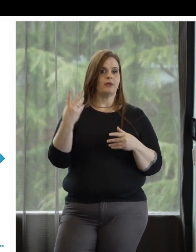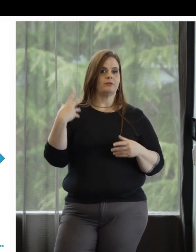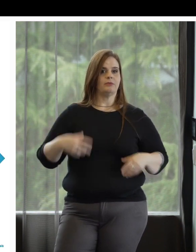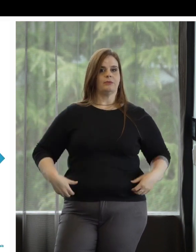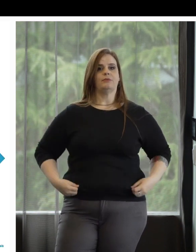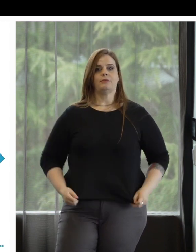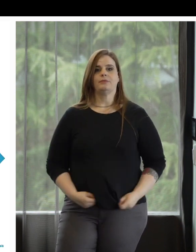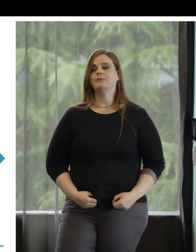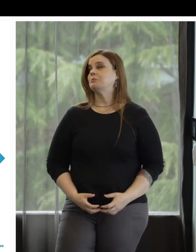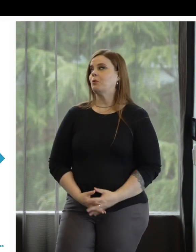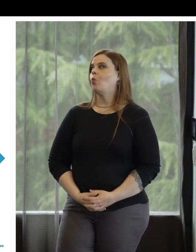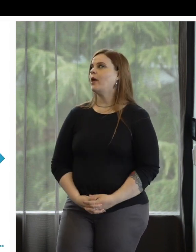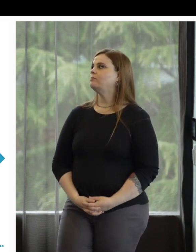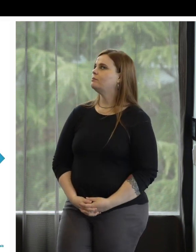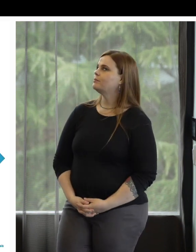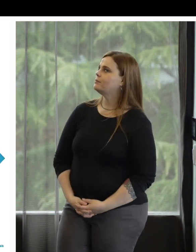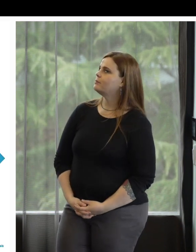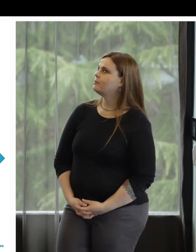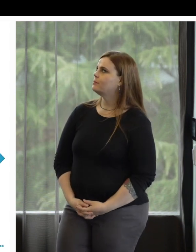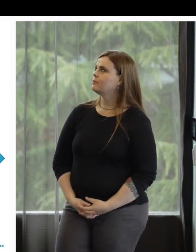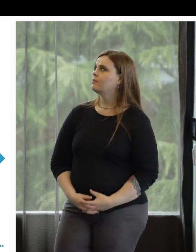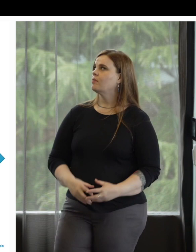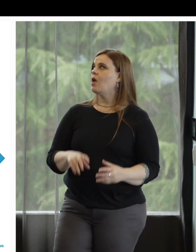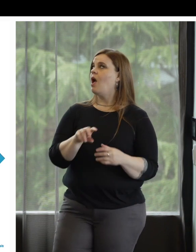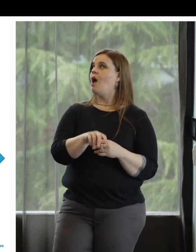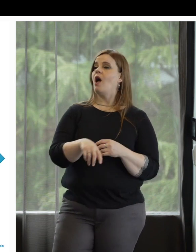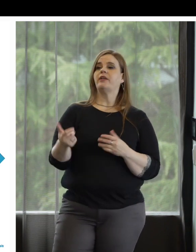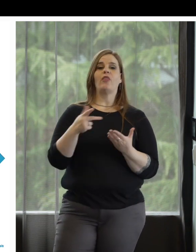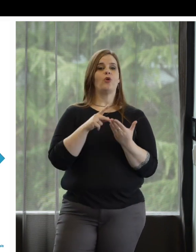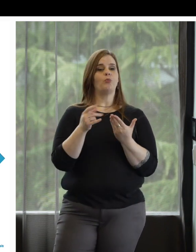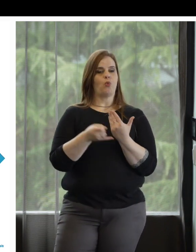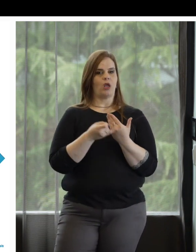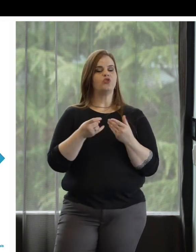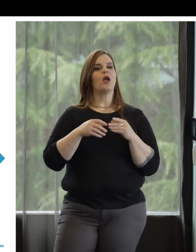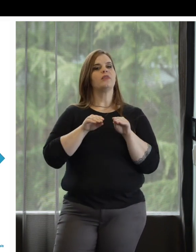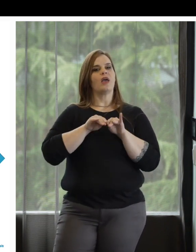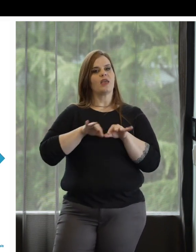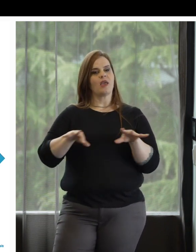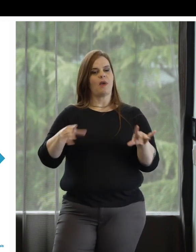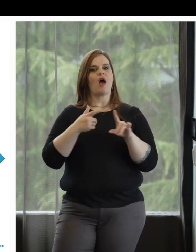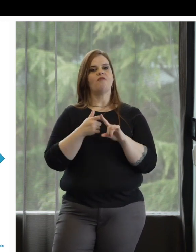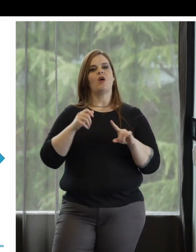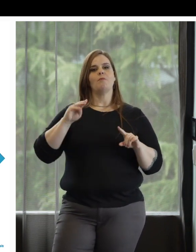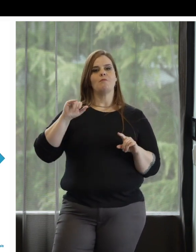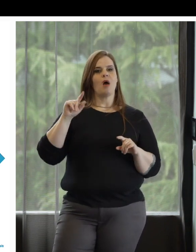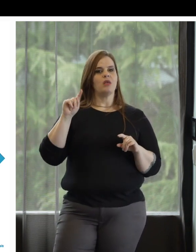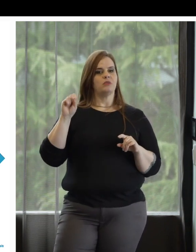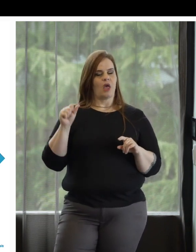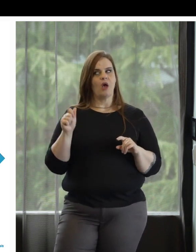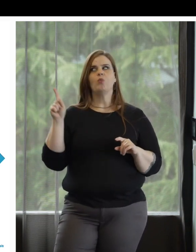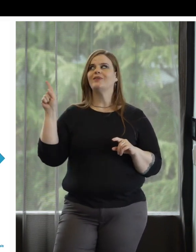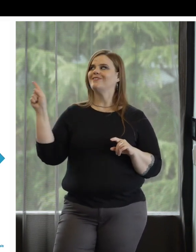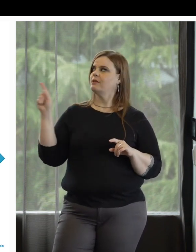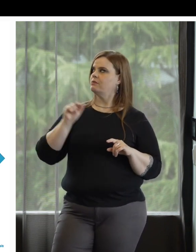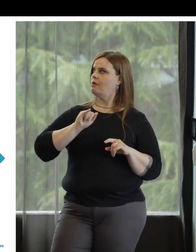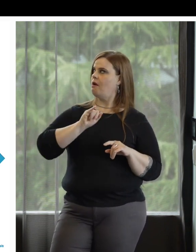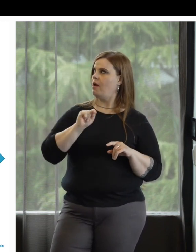. . So another project that came out of M A T S A was